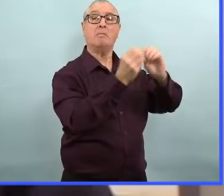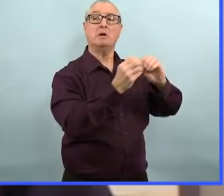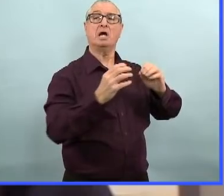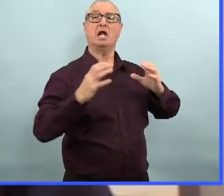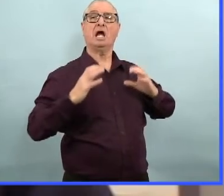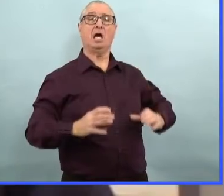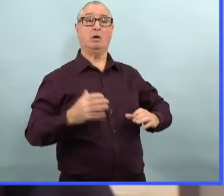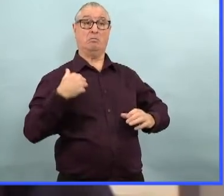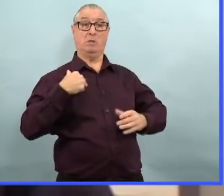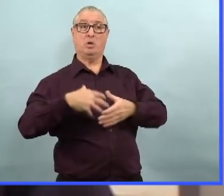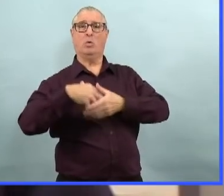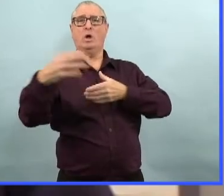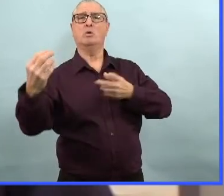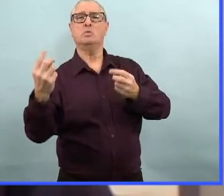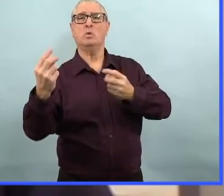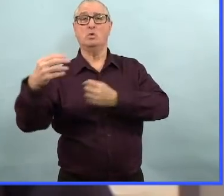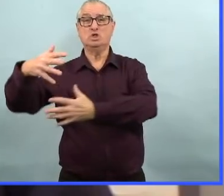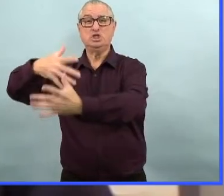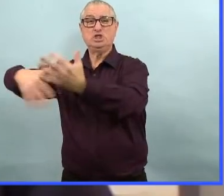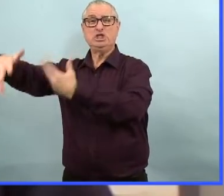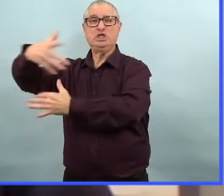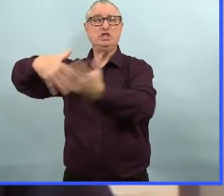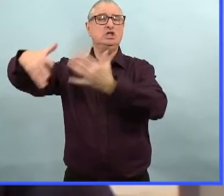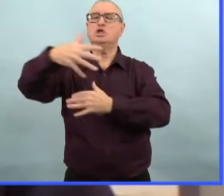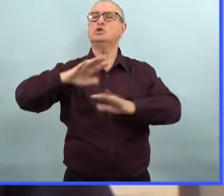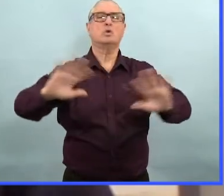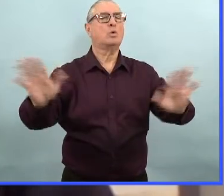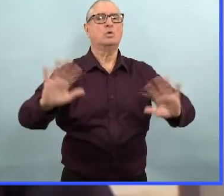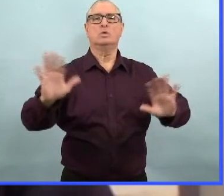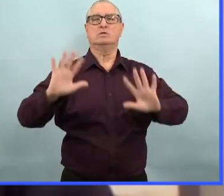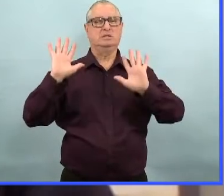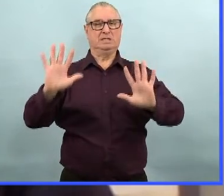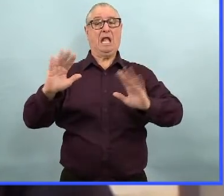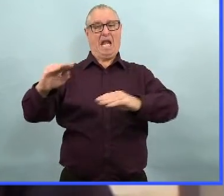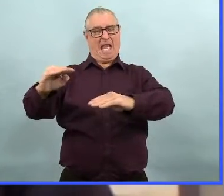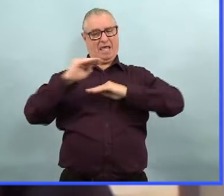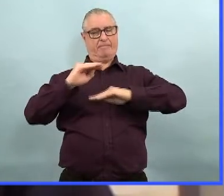by more than half of what we would normally expect at this point follow fundamentals follow